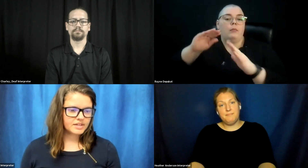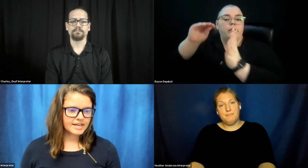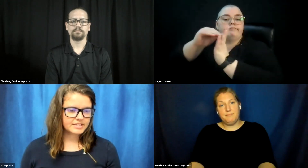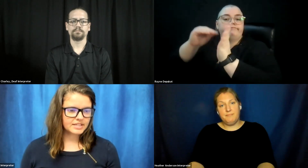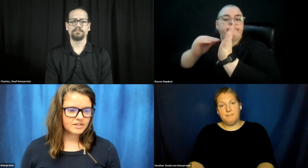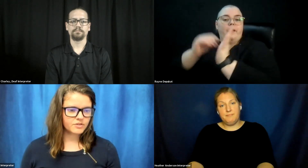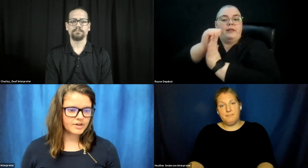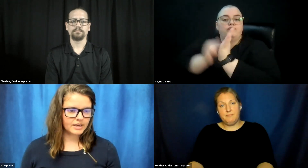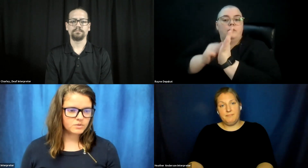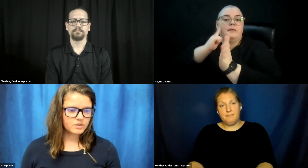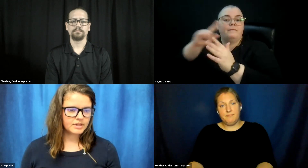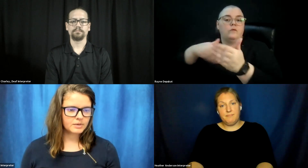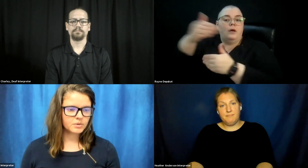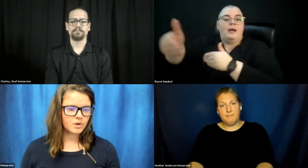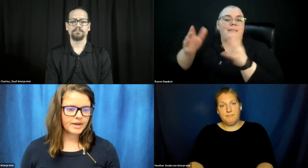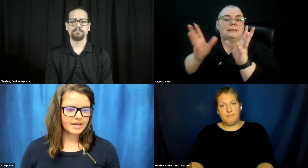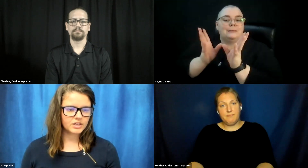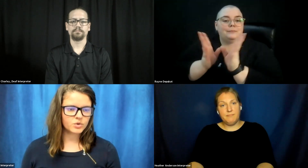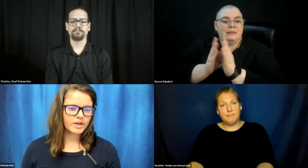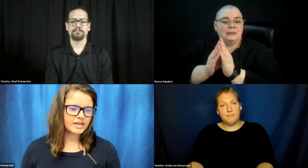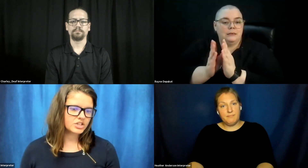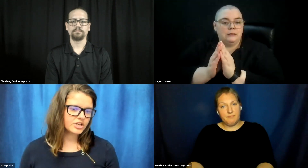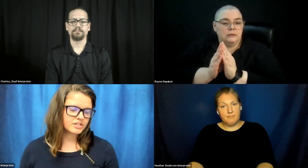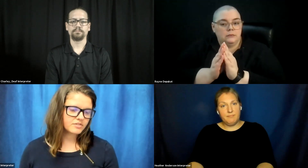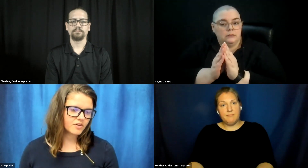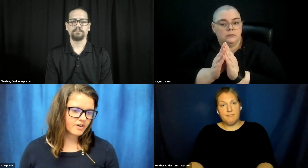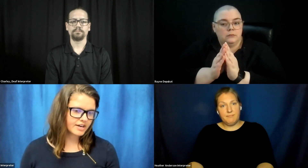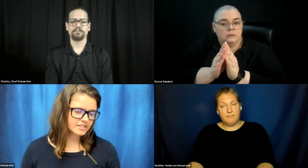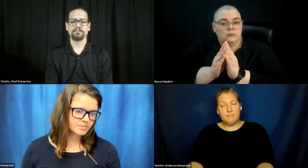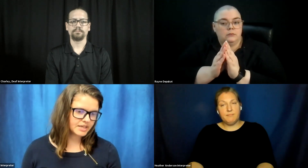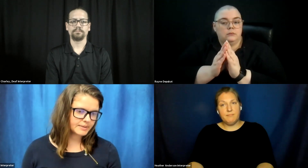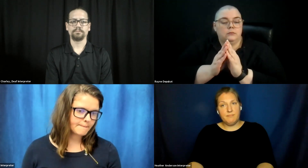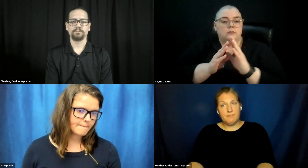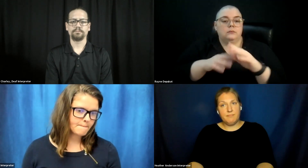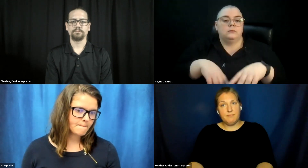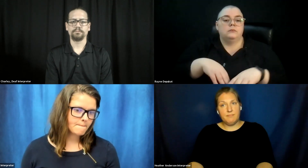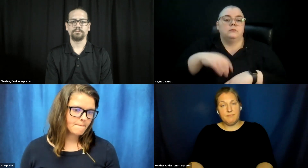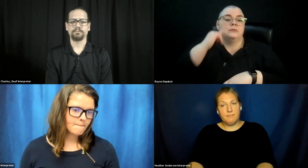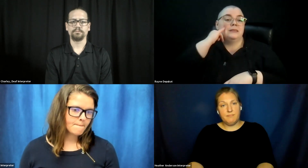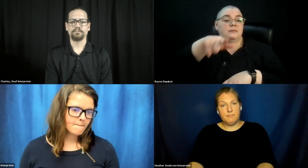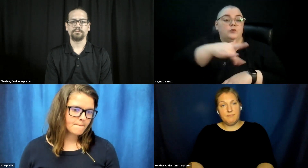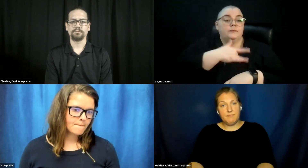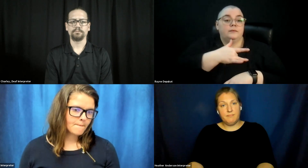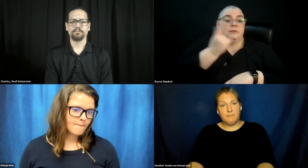So I think that's it for now. I will go ahead and create an agenda for next meeting.